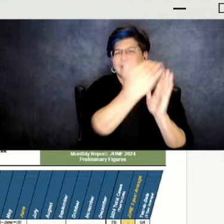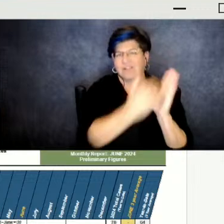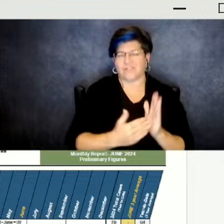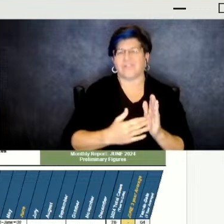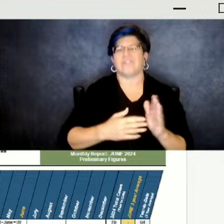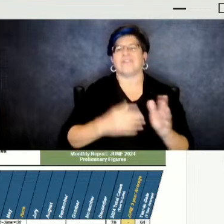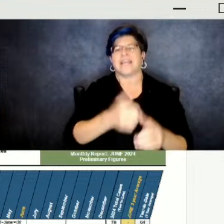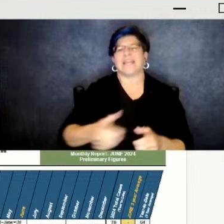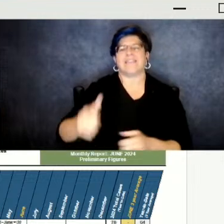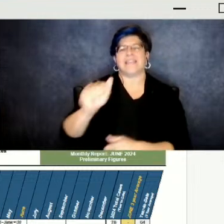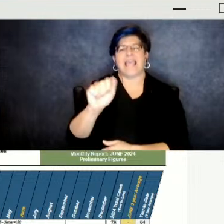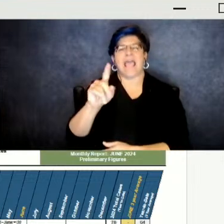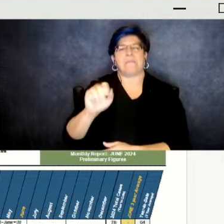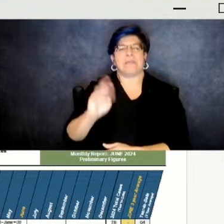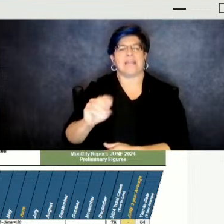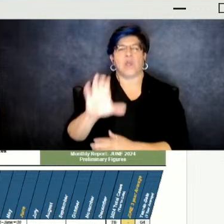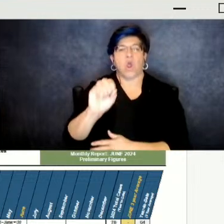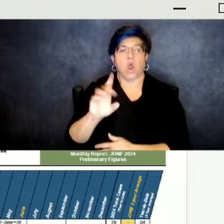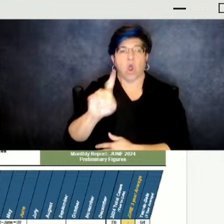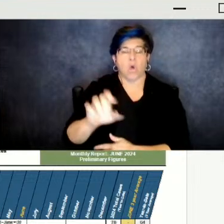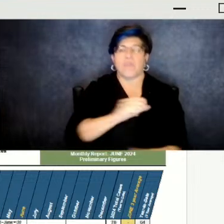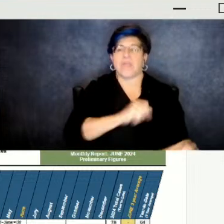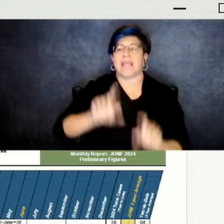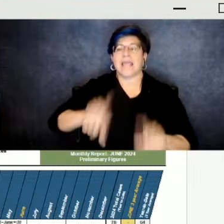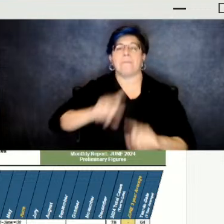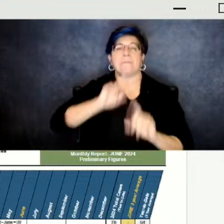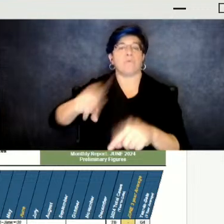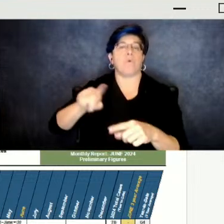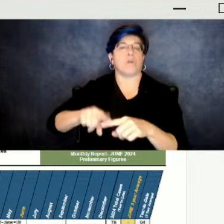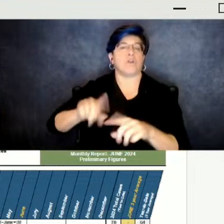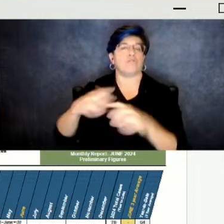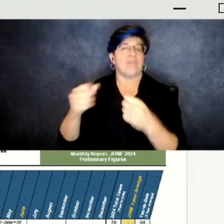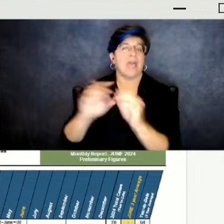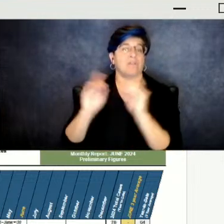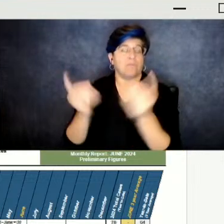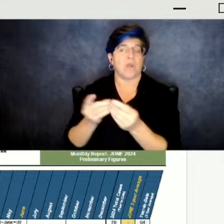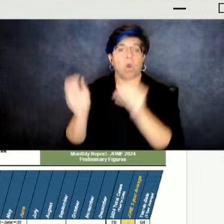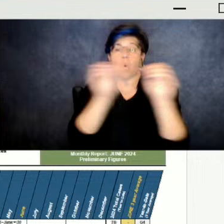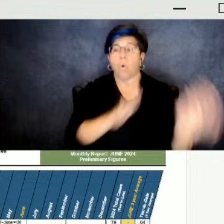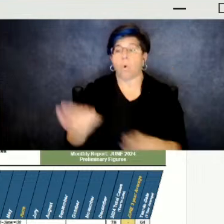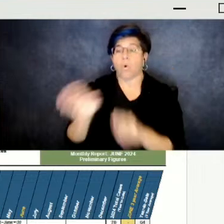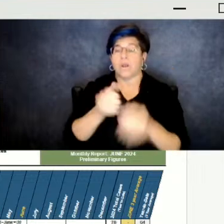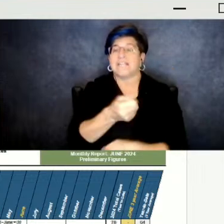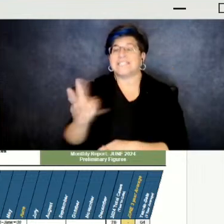REPORTABLE CONDITIONS THAT ARE OUTLINED FOR US AND THE ADMINISTRATIVE CODE THAT ARE